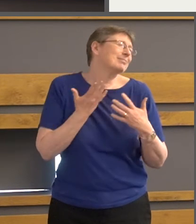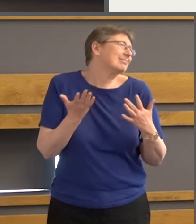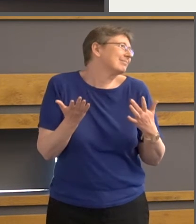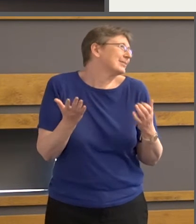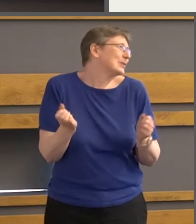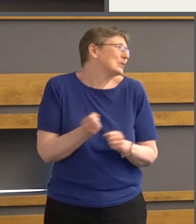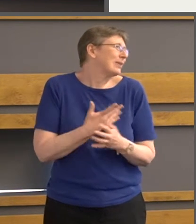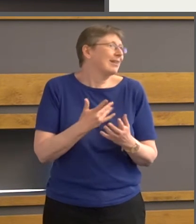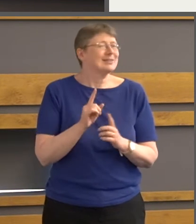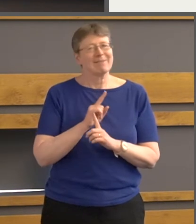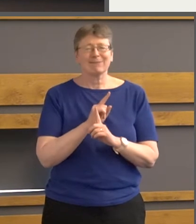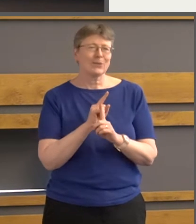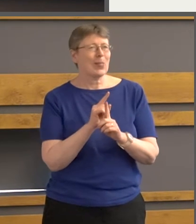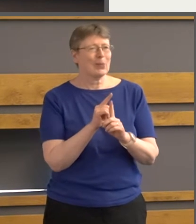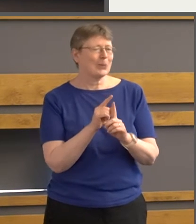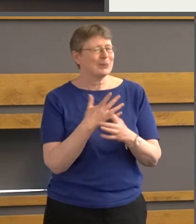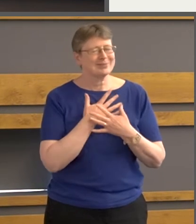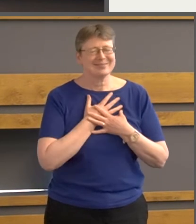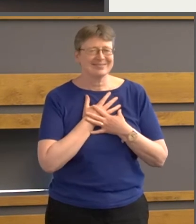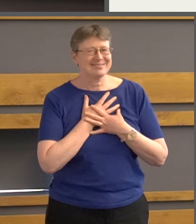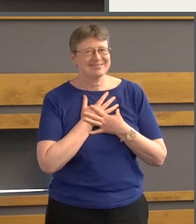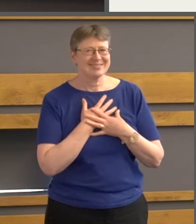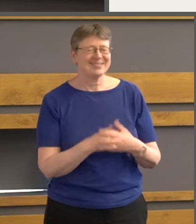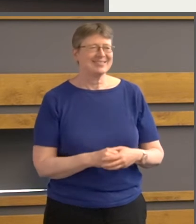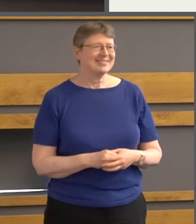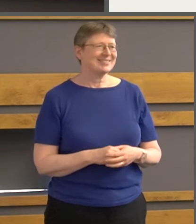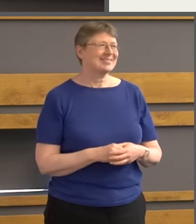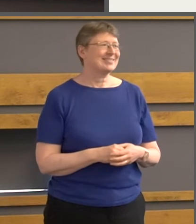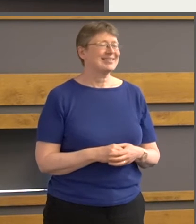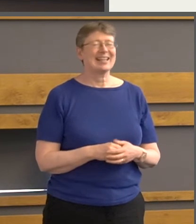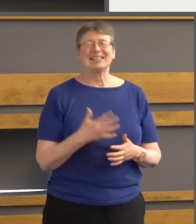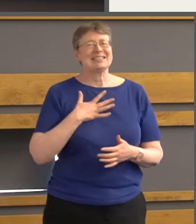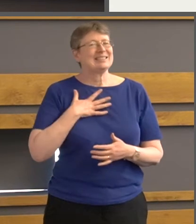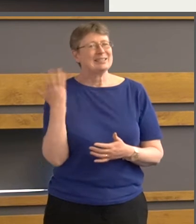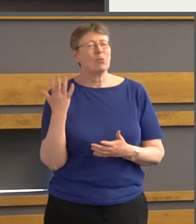You just follow whoever you love. And though I didn't want to leave India, I did.